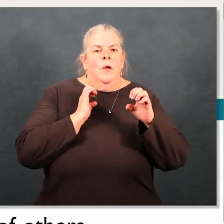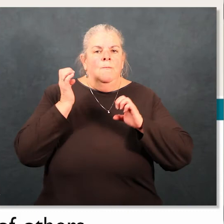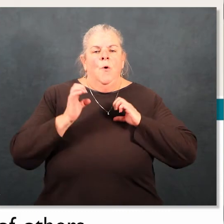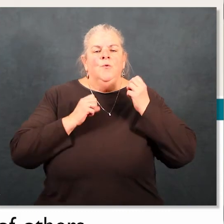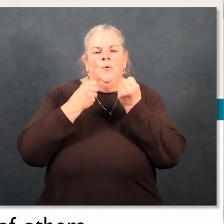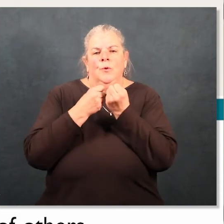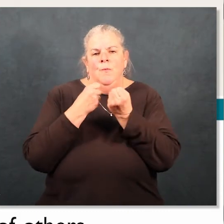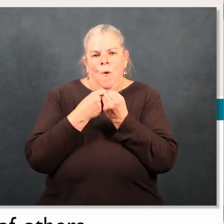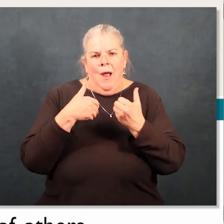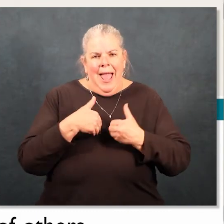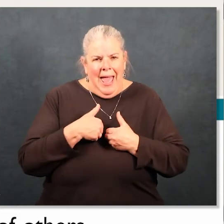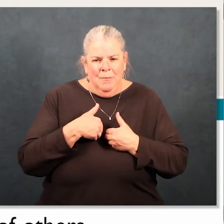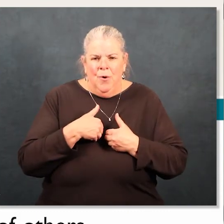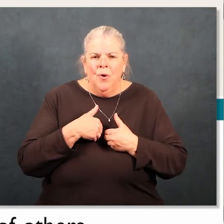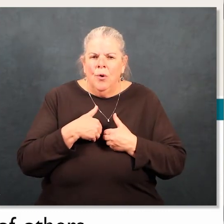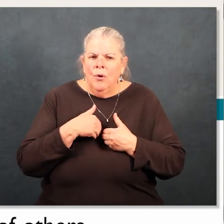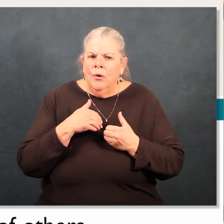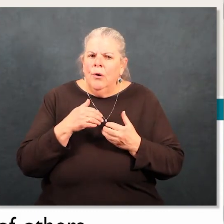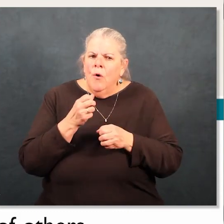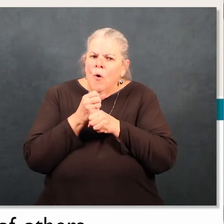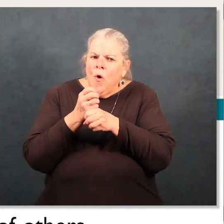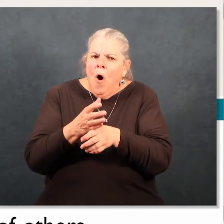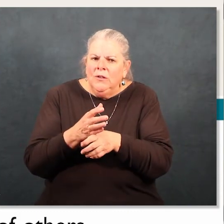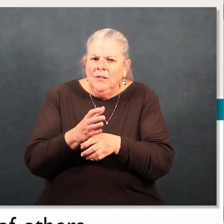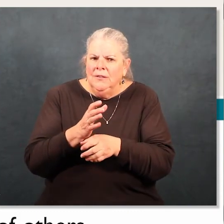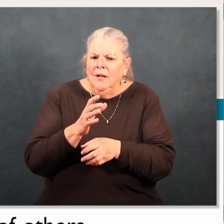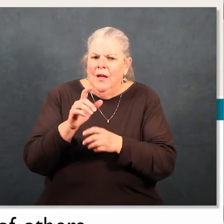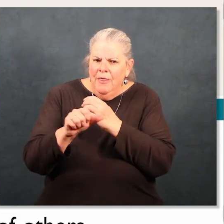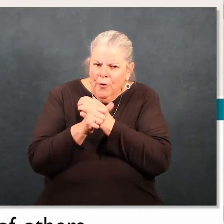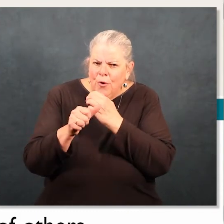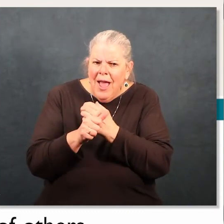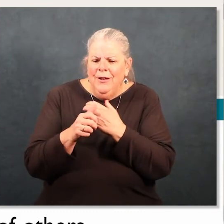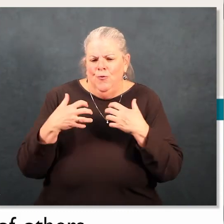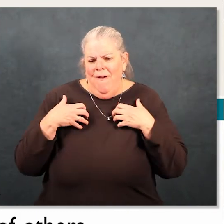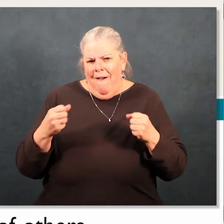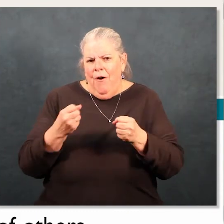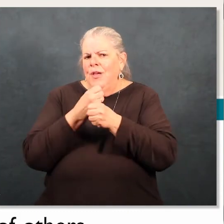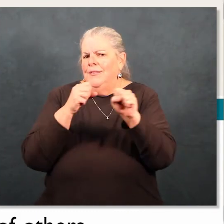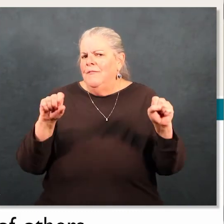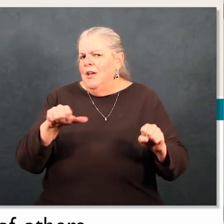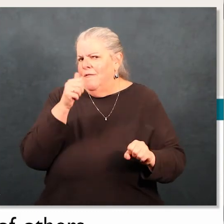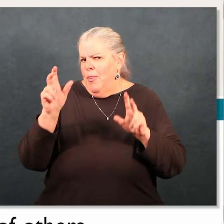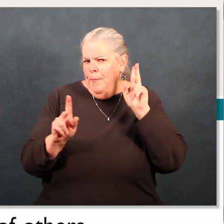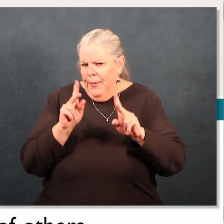is posing a direct threat to the health and safety of other people or if they're causing